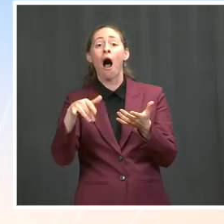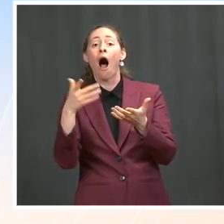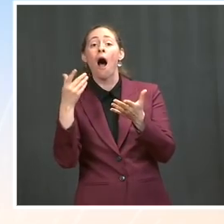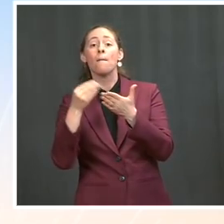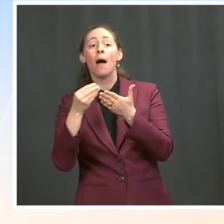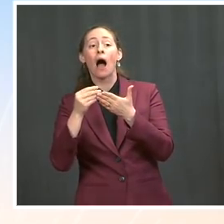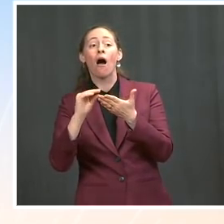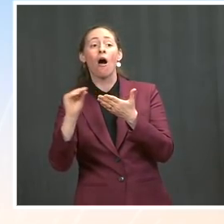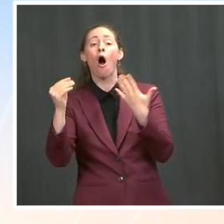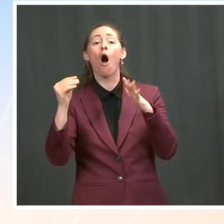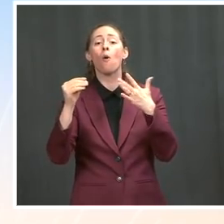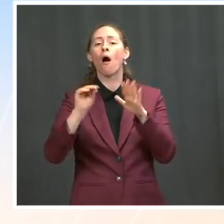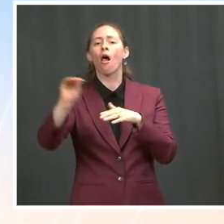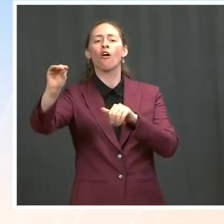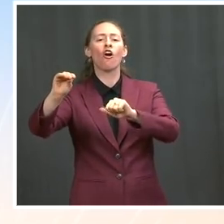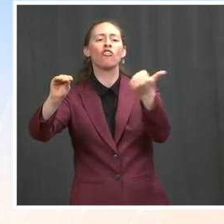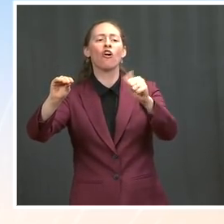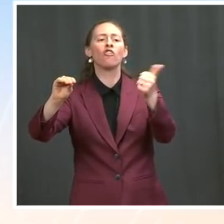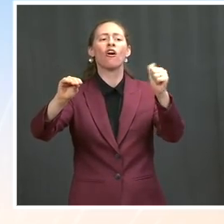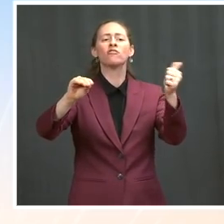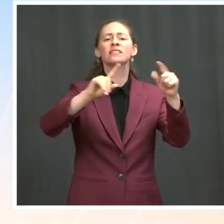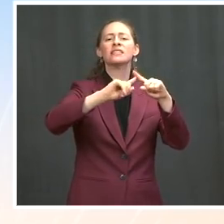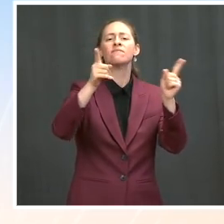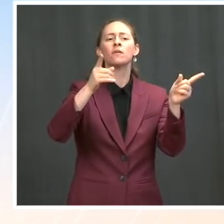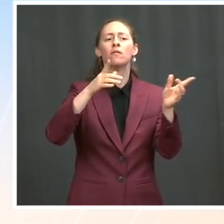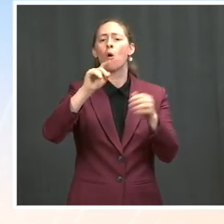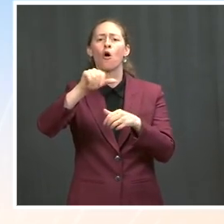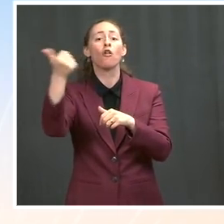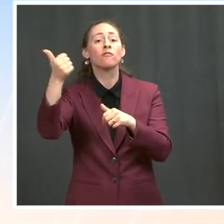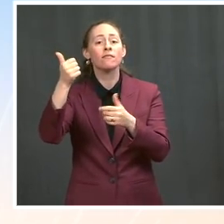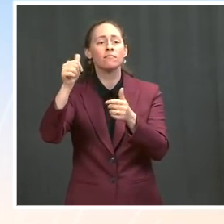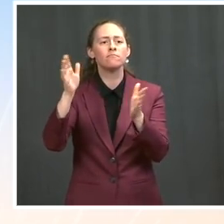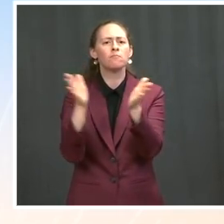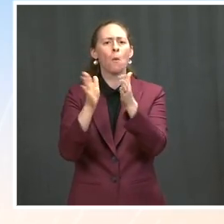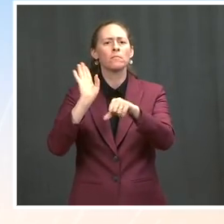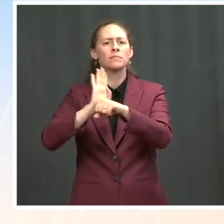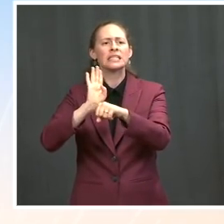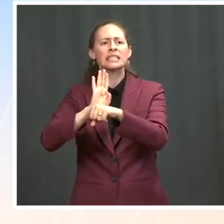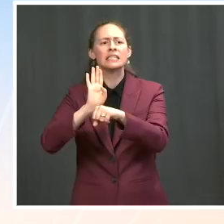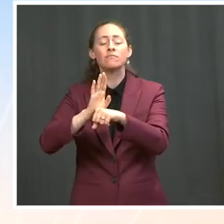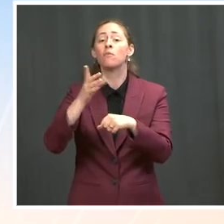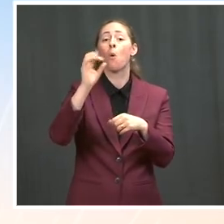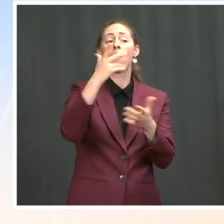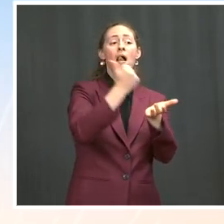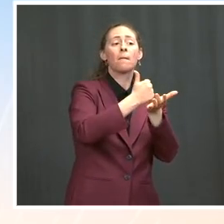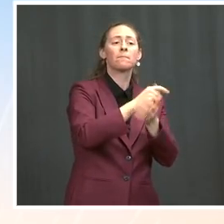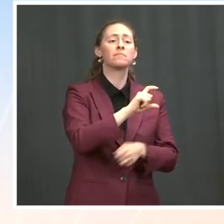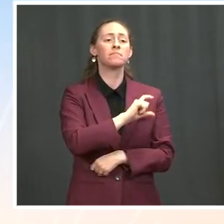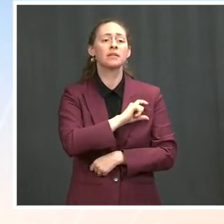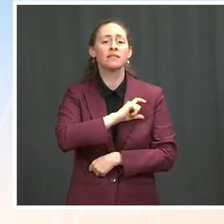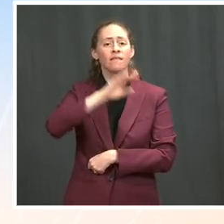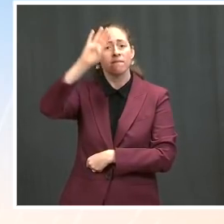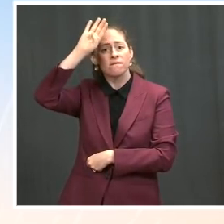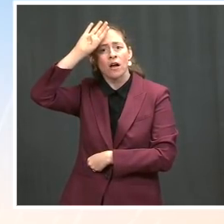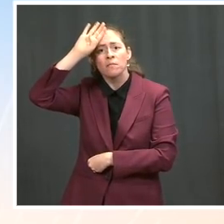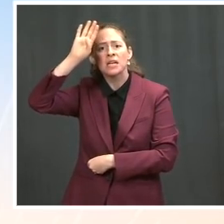or they are to help small businesses, help keep cops and firefighters on the beat. And so we feel the best proposal